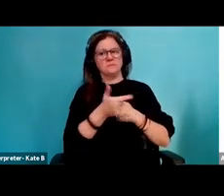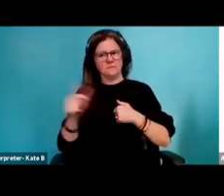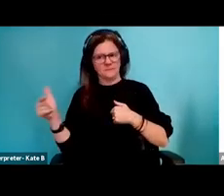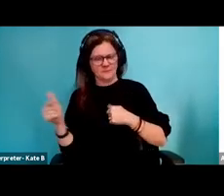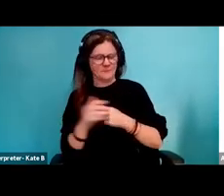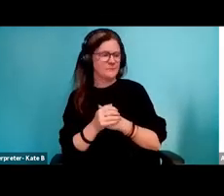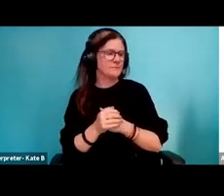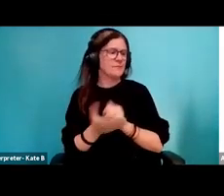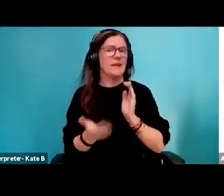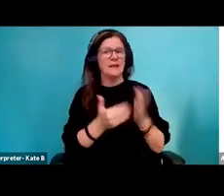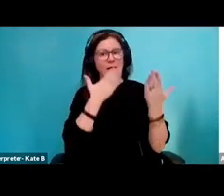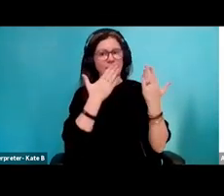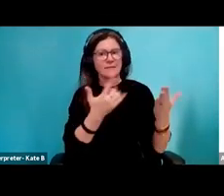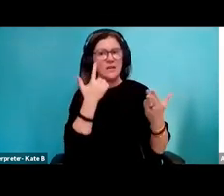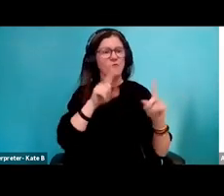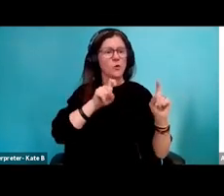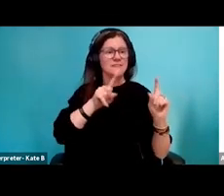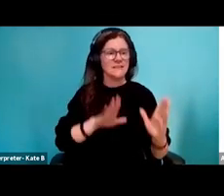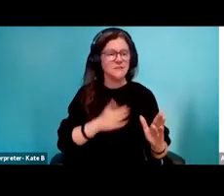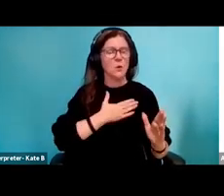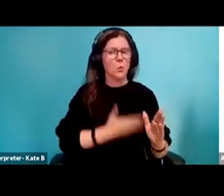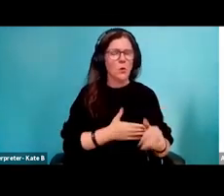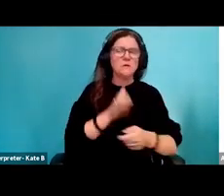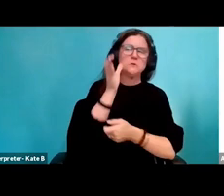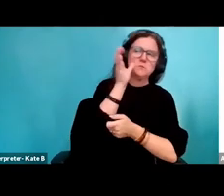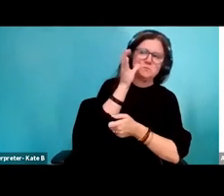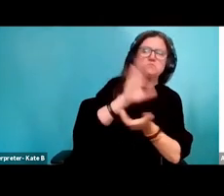And thank you attendees for your willingness to engage and educate each other on such an